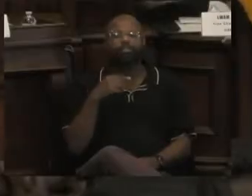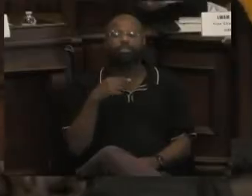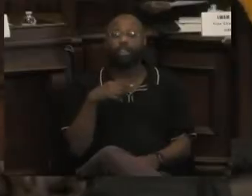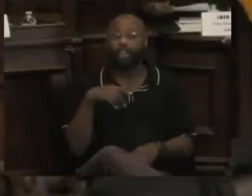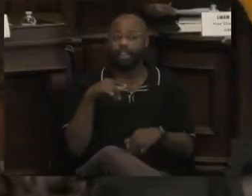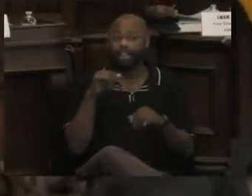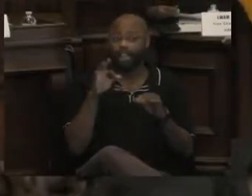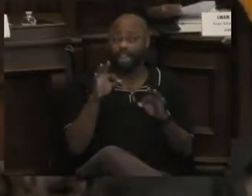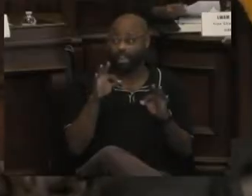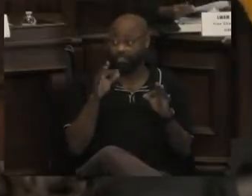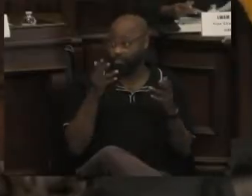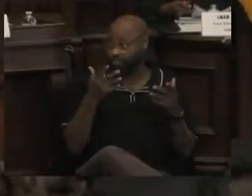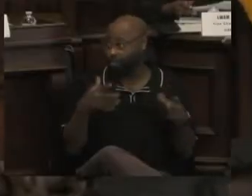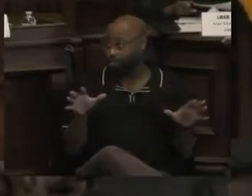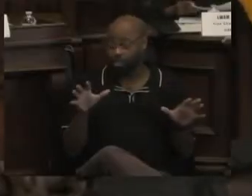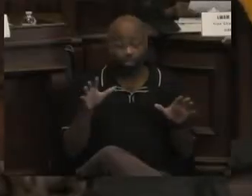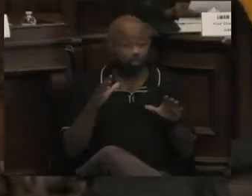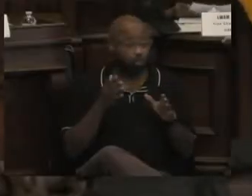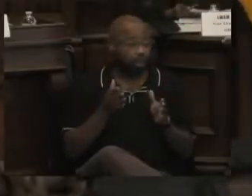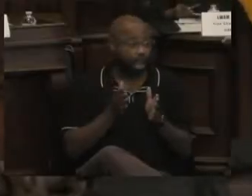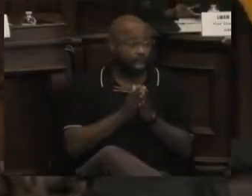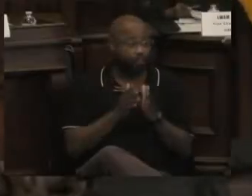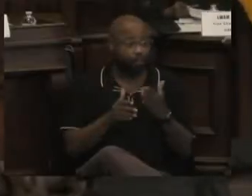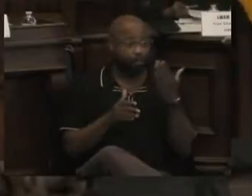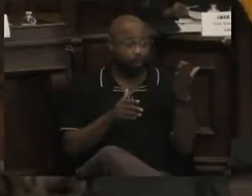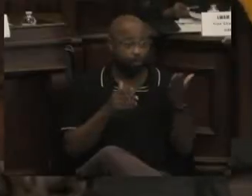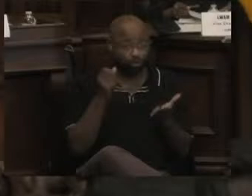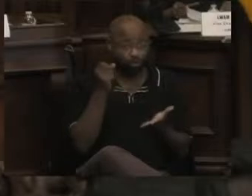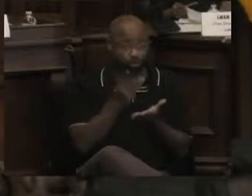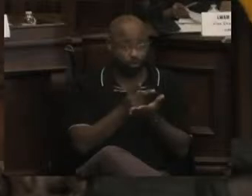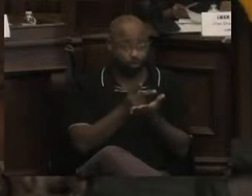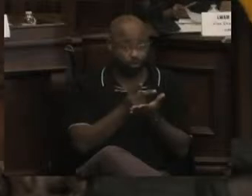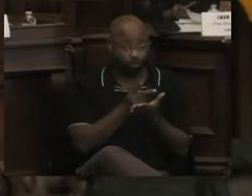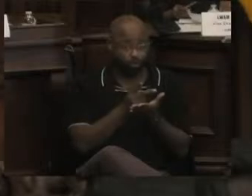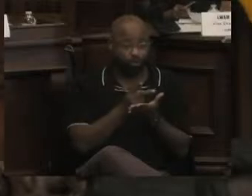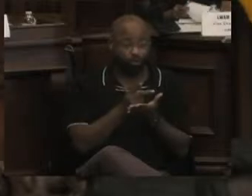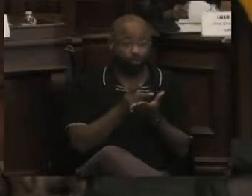last regular meeting, April 2nd